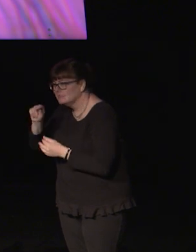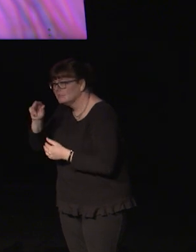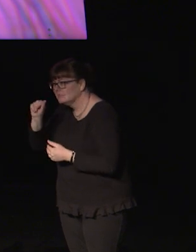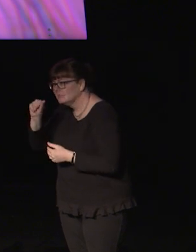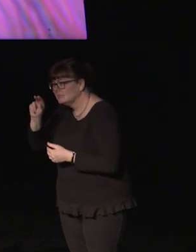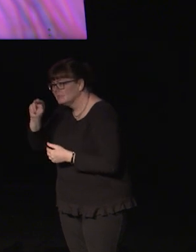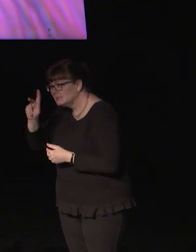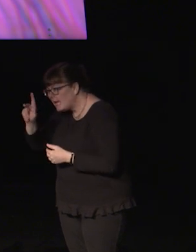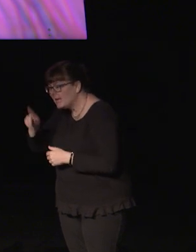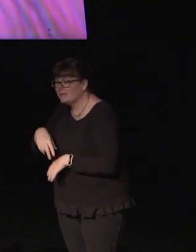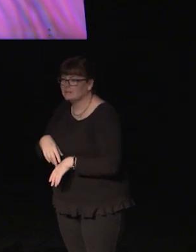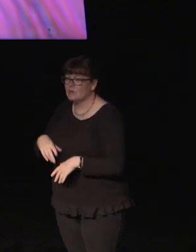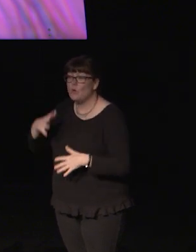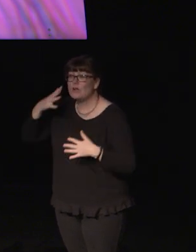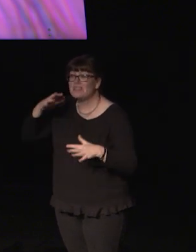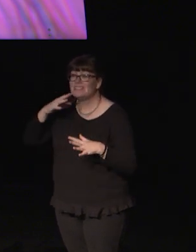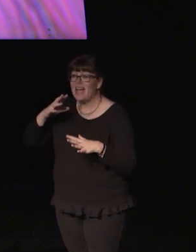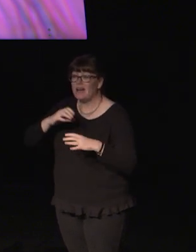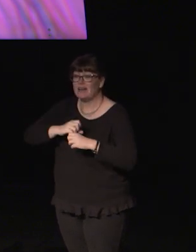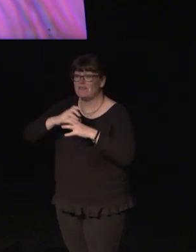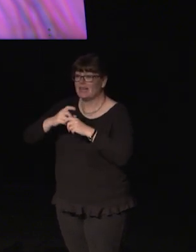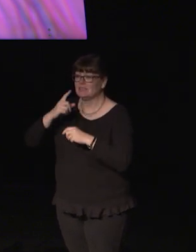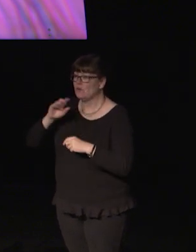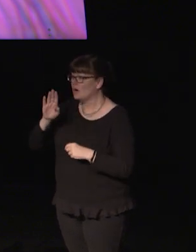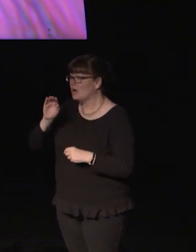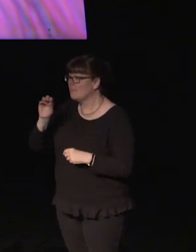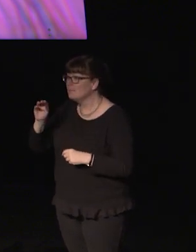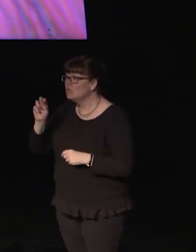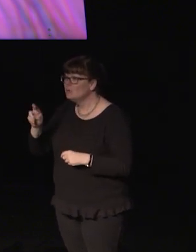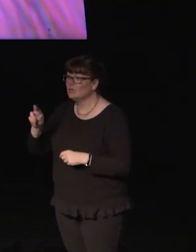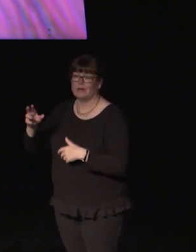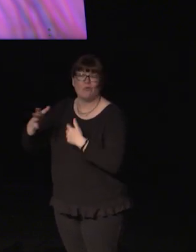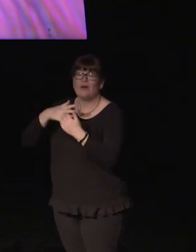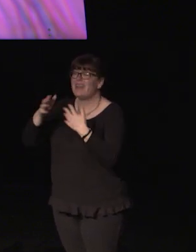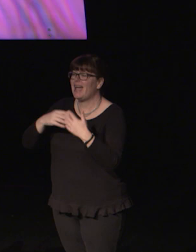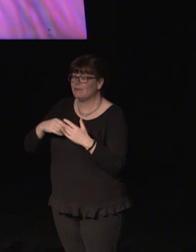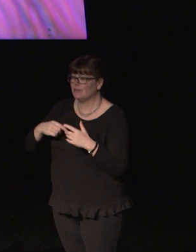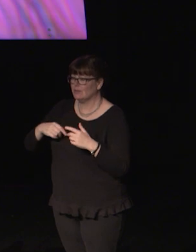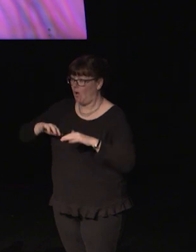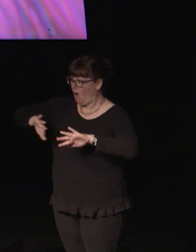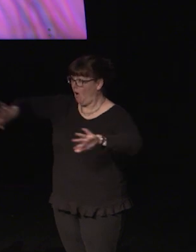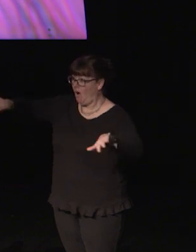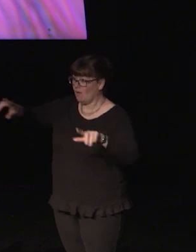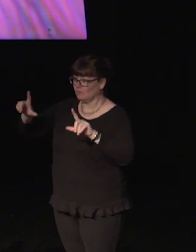and the music for a boomer or whatever it is. And you even have the characters in the game calling that stuff out.